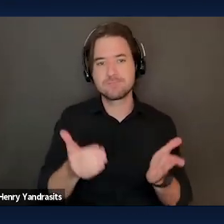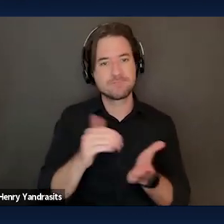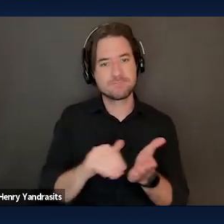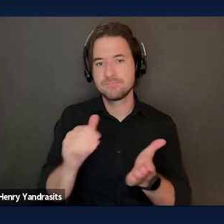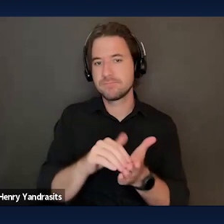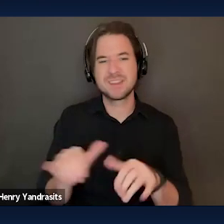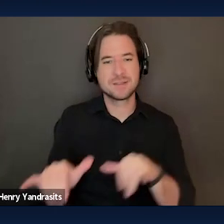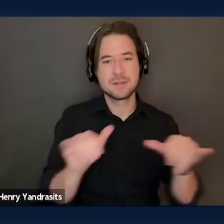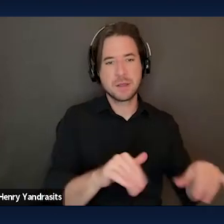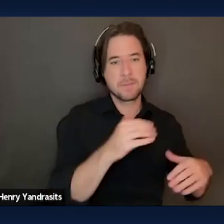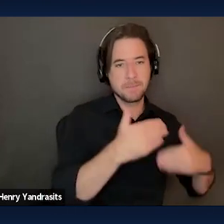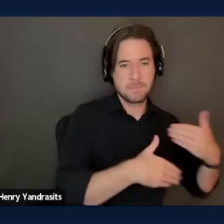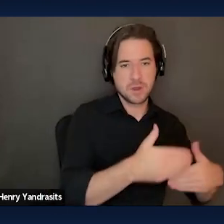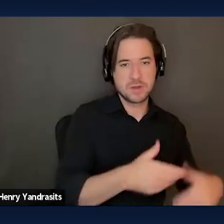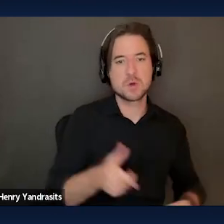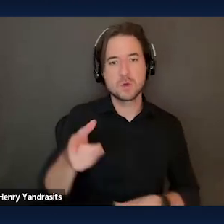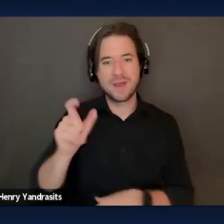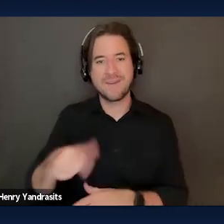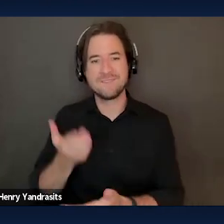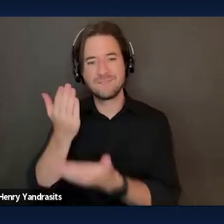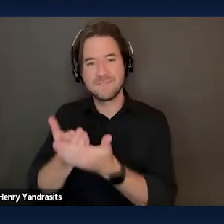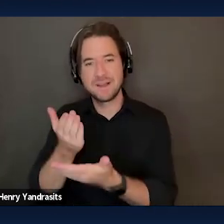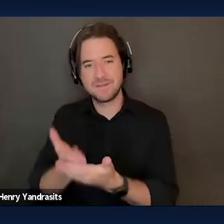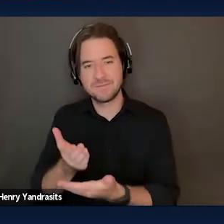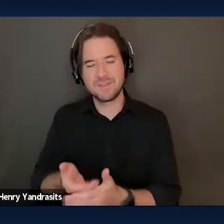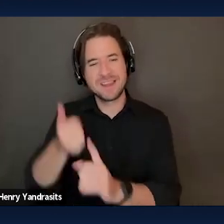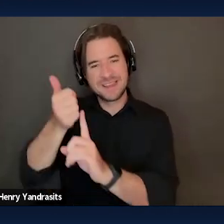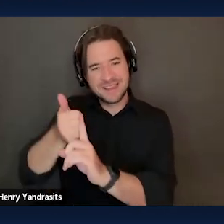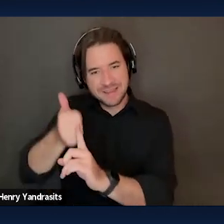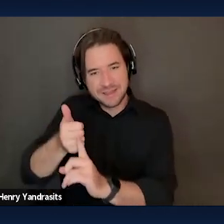Where you validate each of the small portions as you build them.